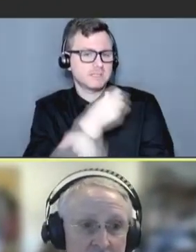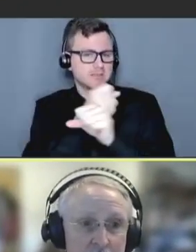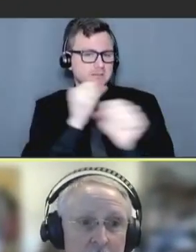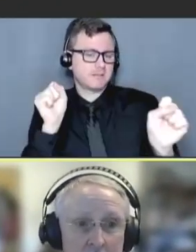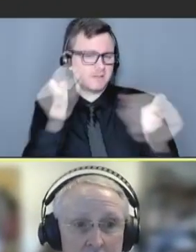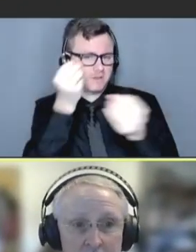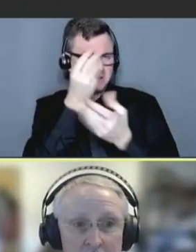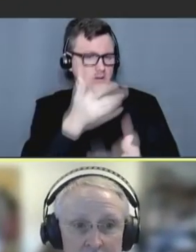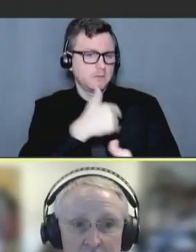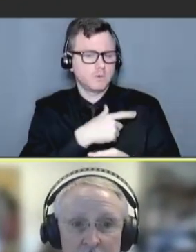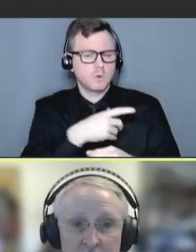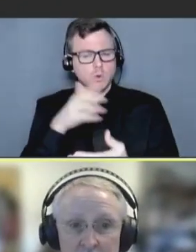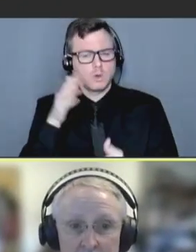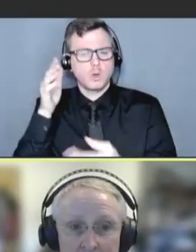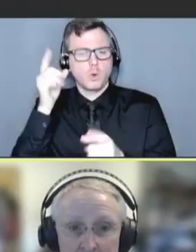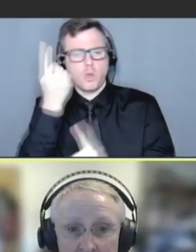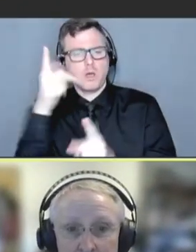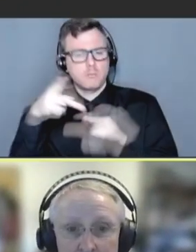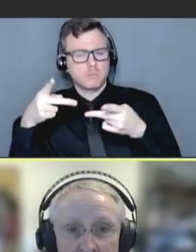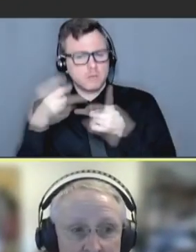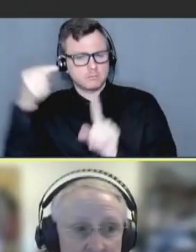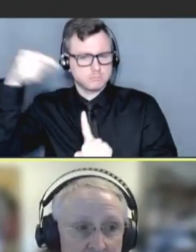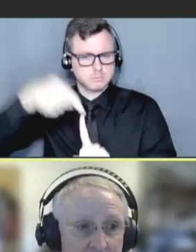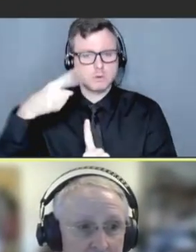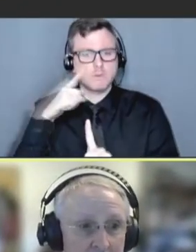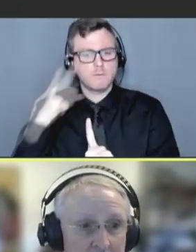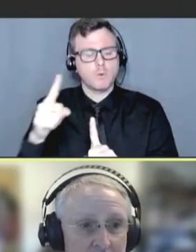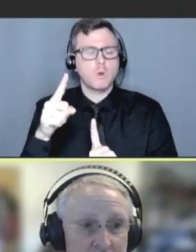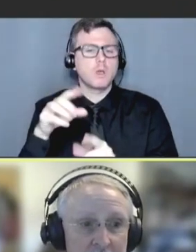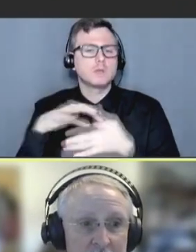as a central hub for technical subject matter expertise from federal agencies,